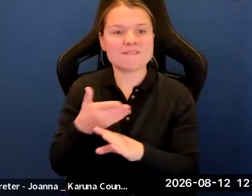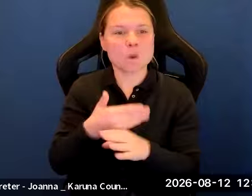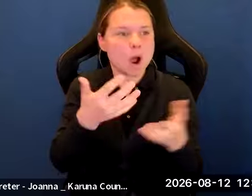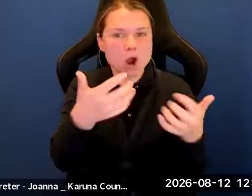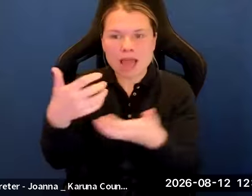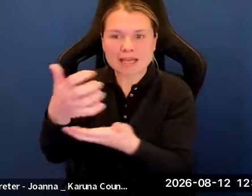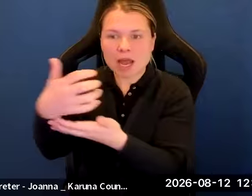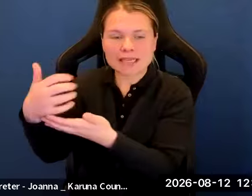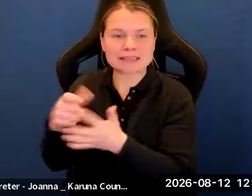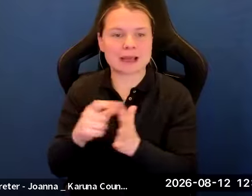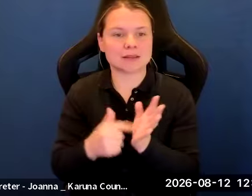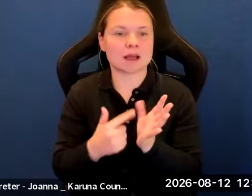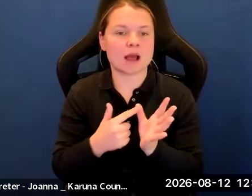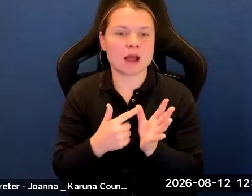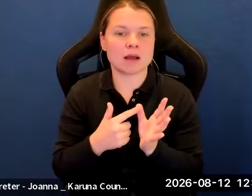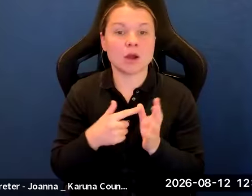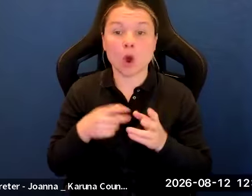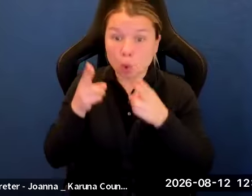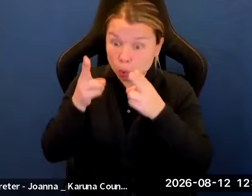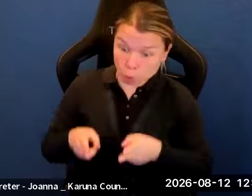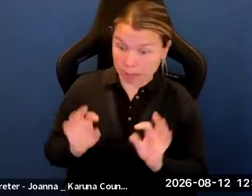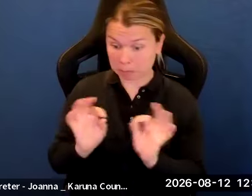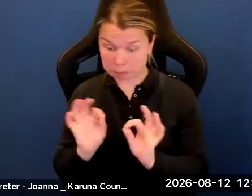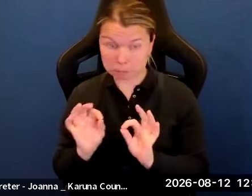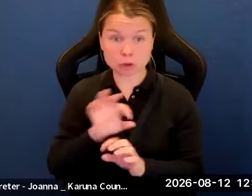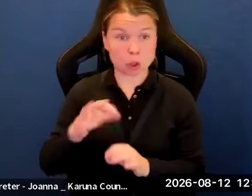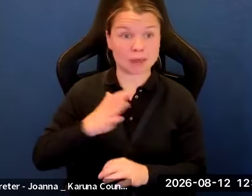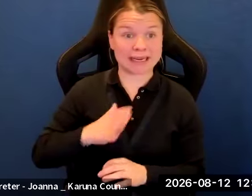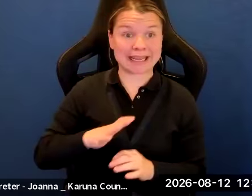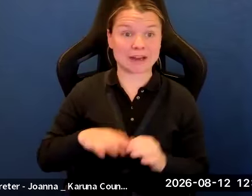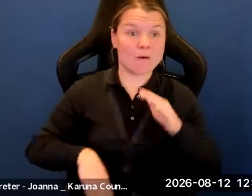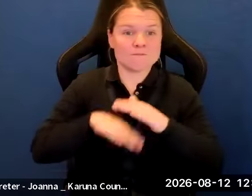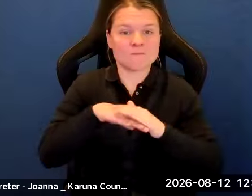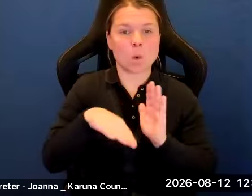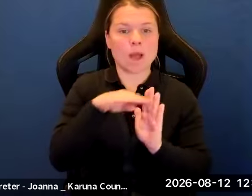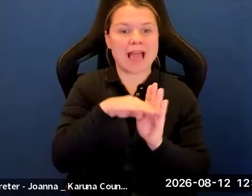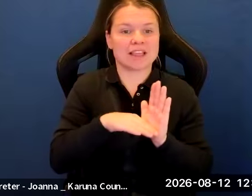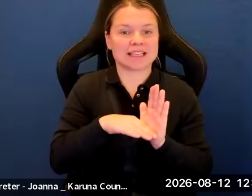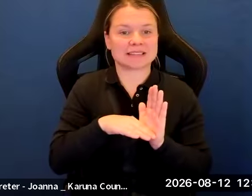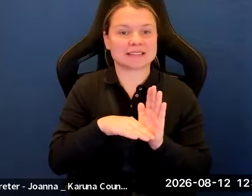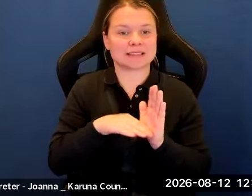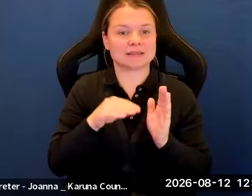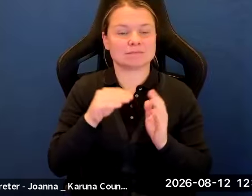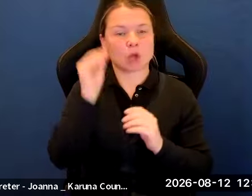approval from a recognised Human Research Ethics Committee before starting on any data collection. And where